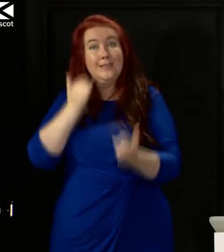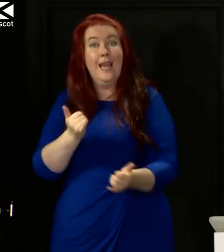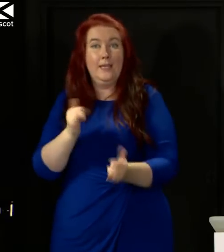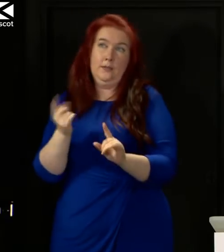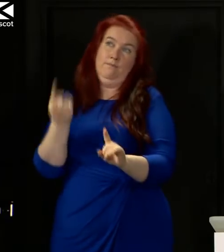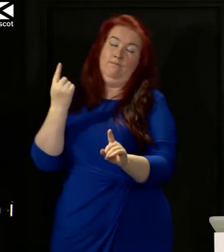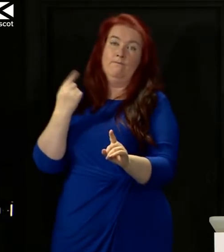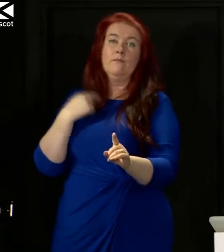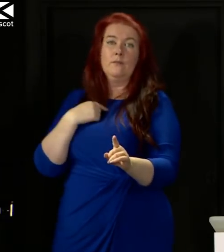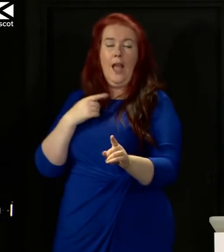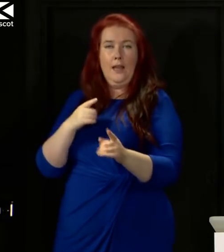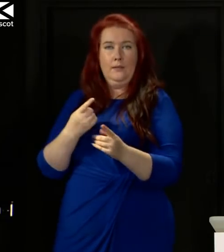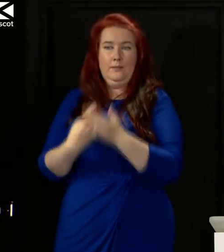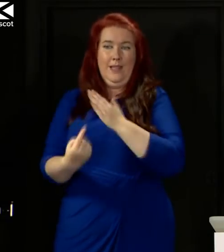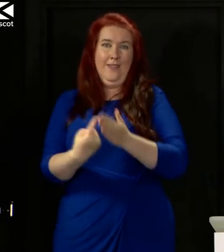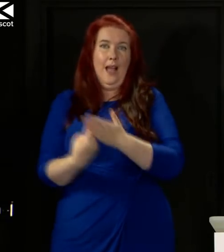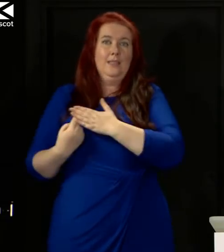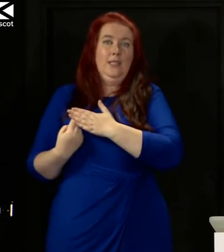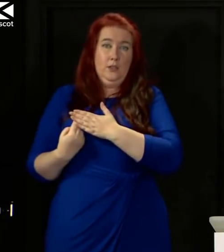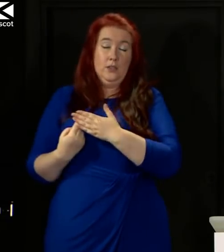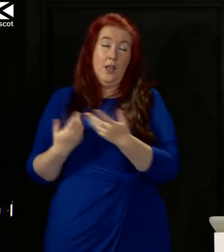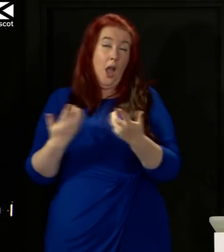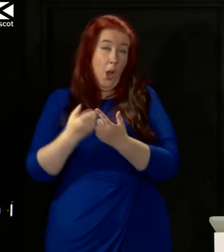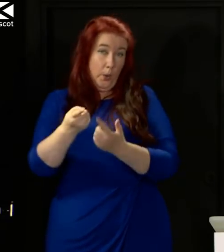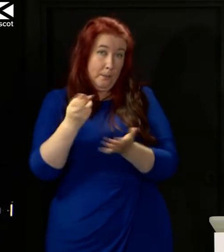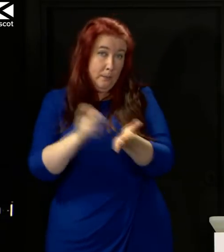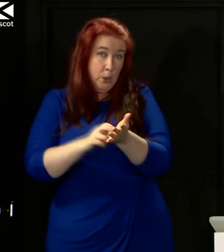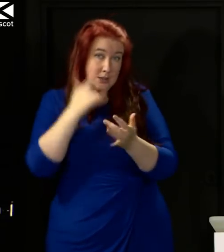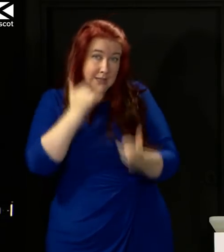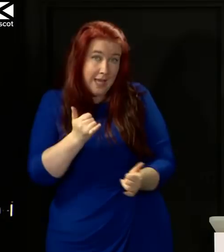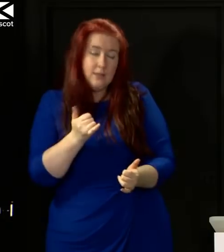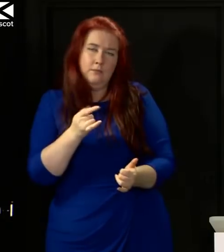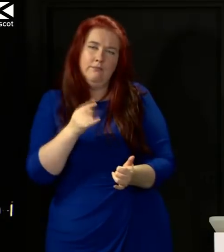and you can book a test at the NHS Inform website.